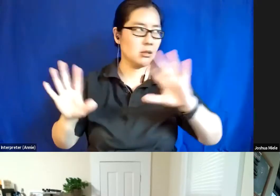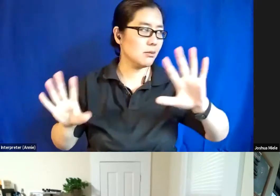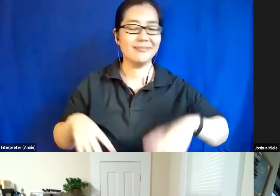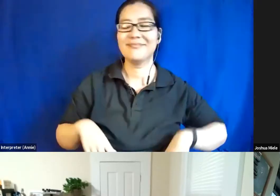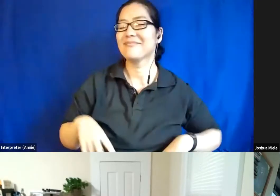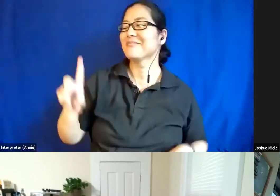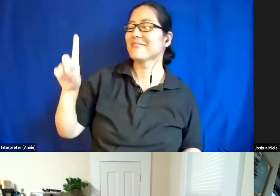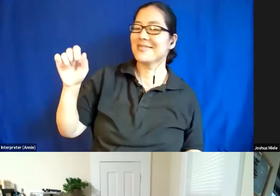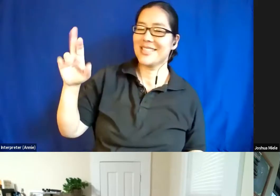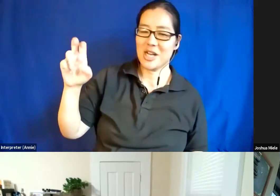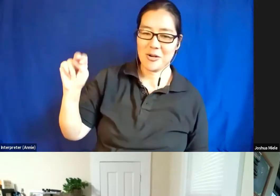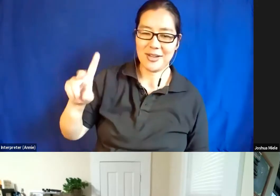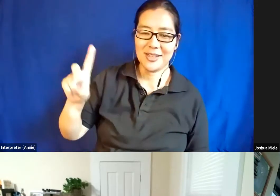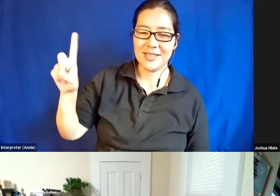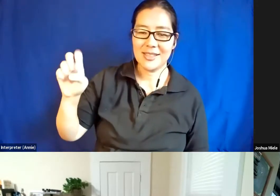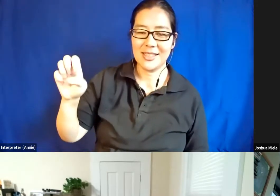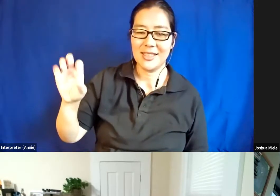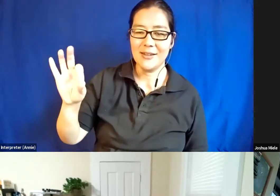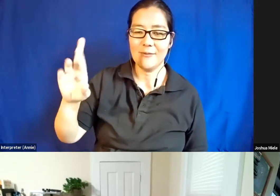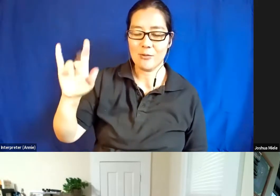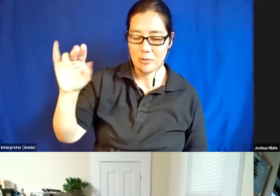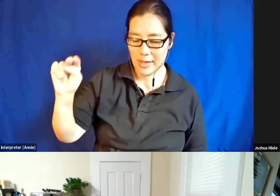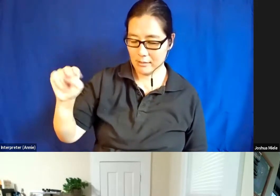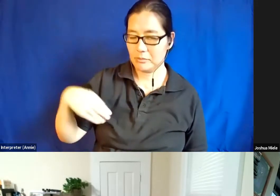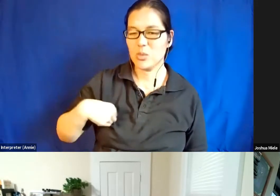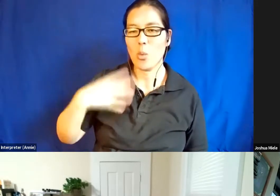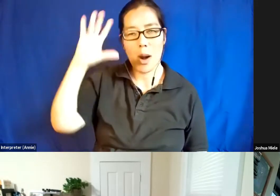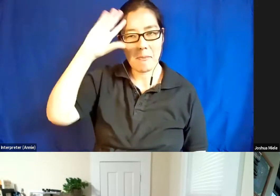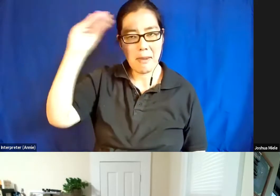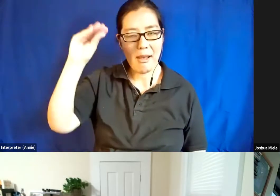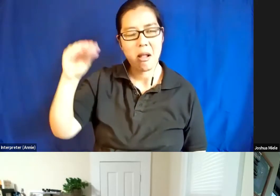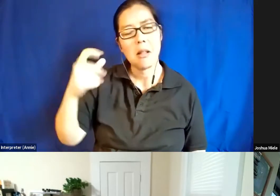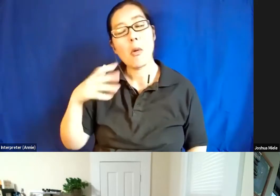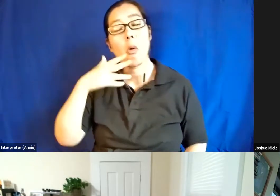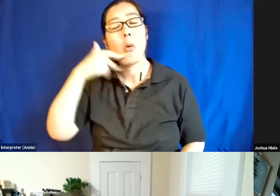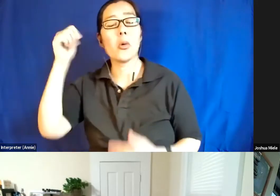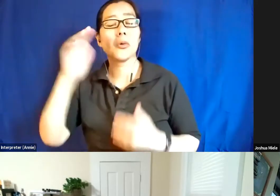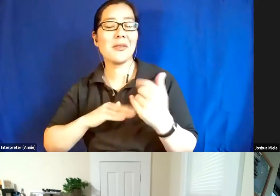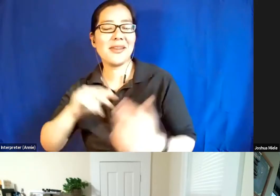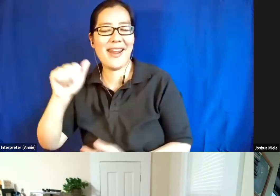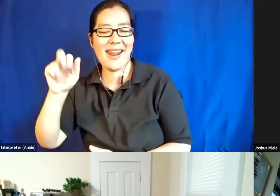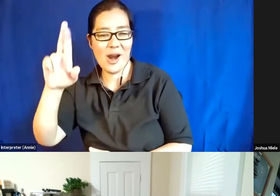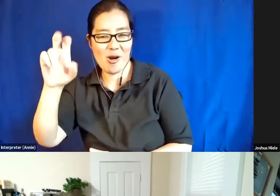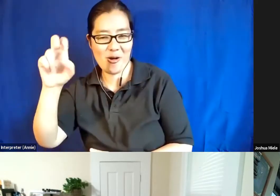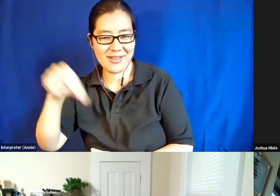I am a white male somewhat older than Aaron with yellow glasses in a likewise